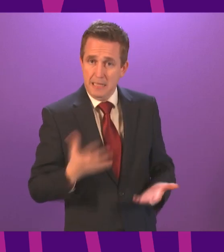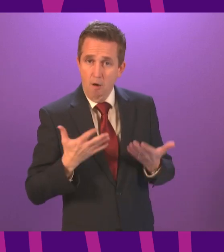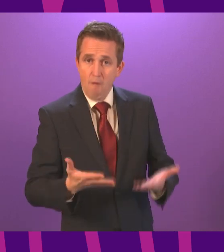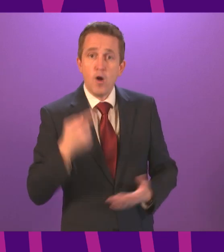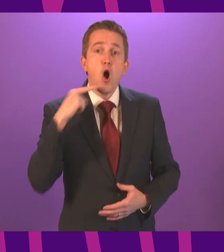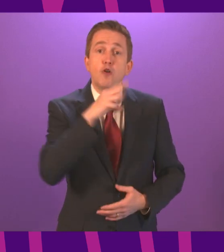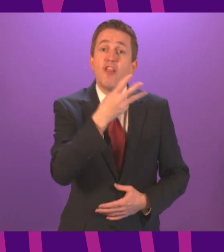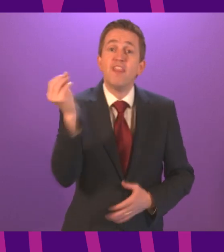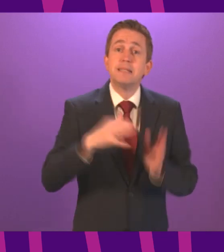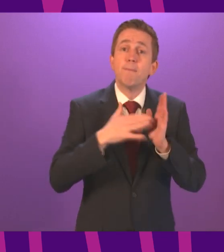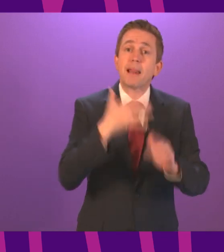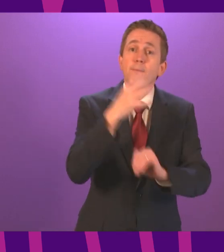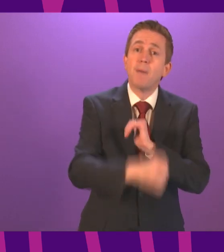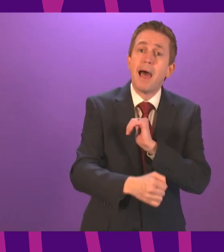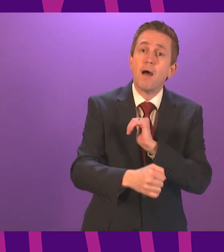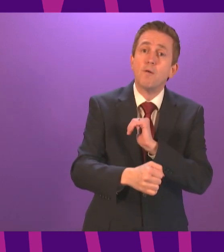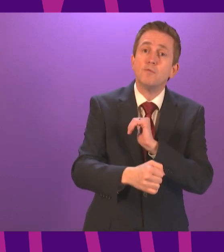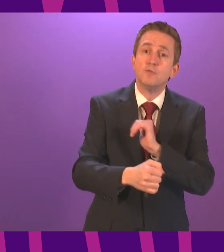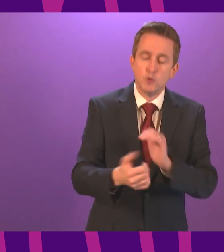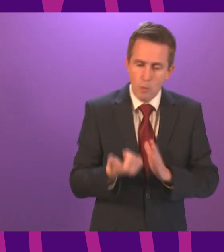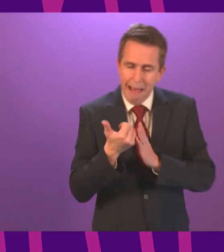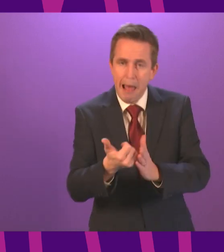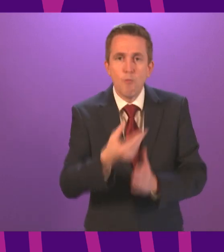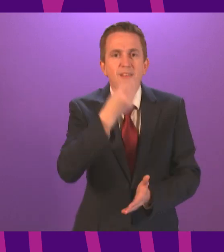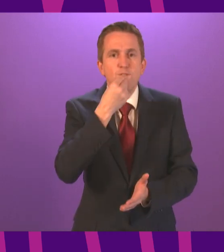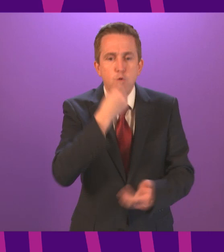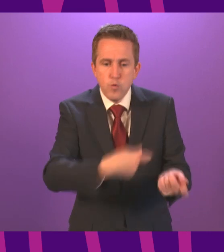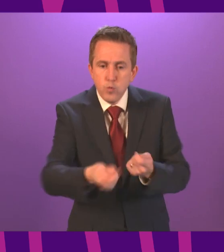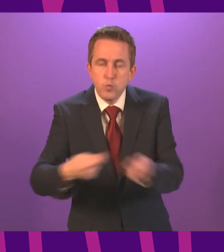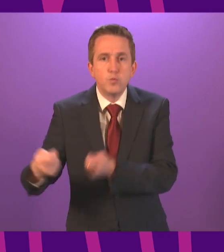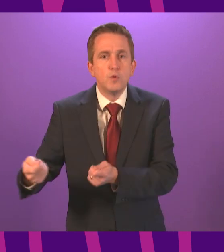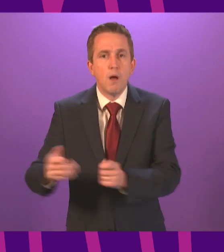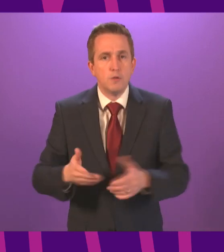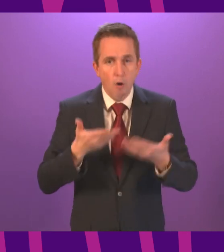to tackle food insecurity and to ensure free school meal provision during holiday periods,